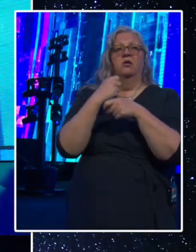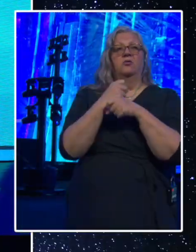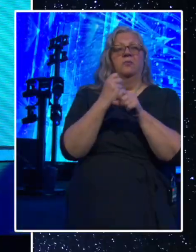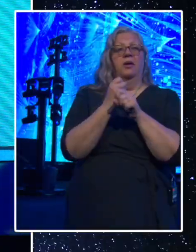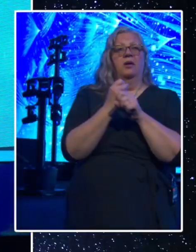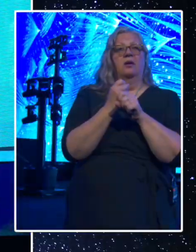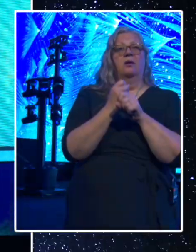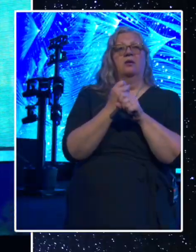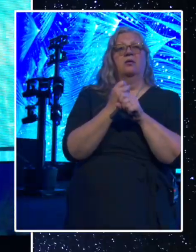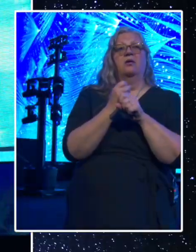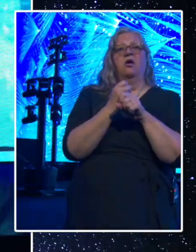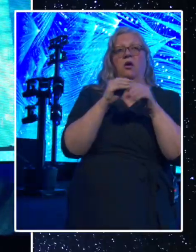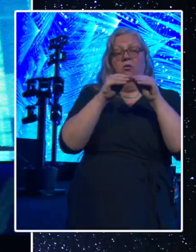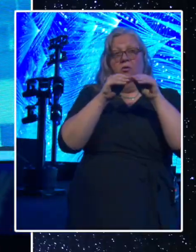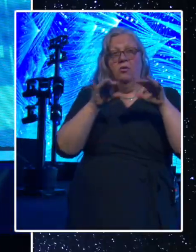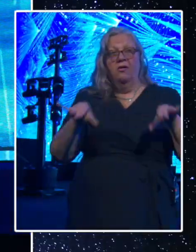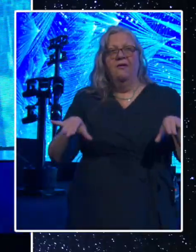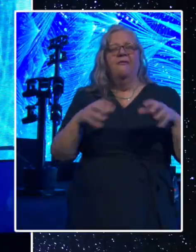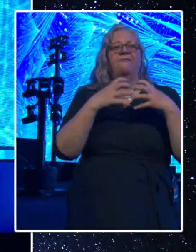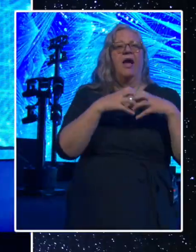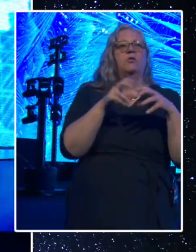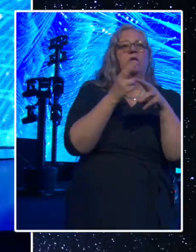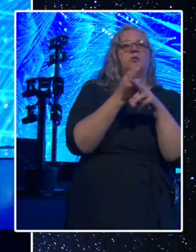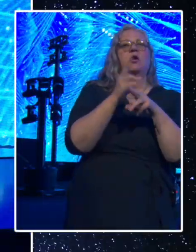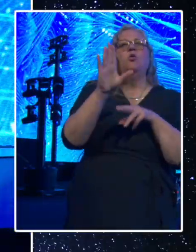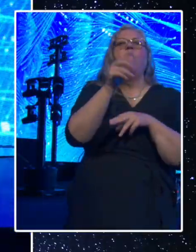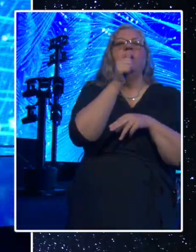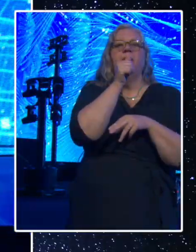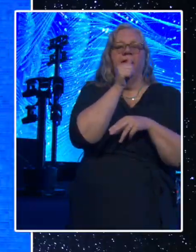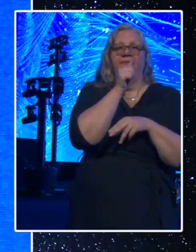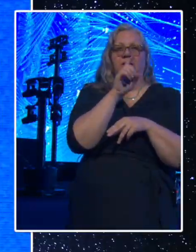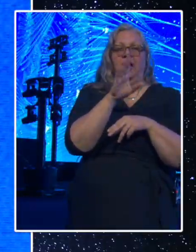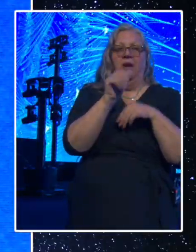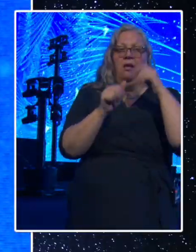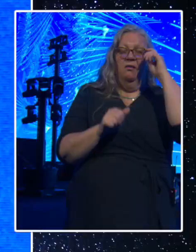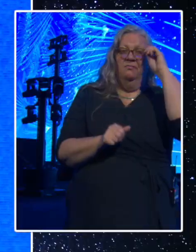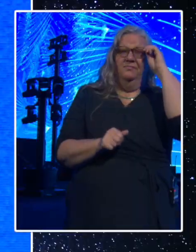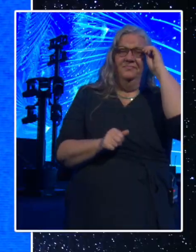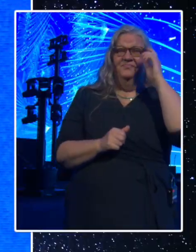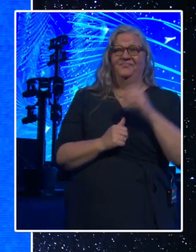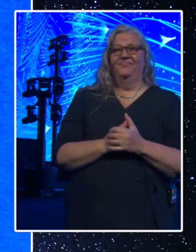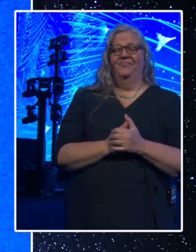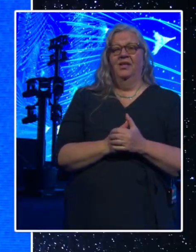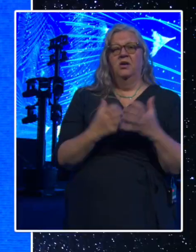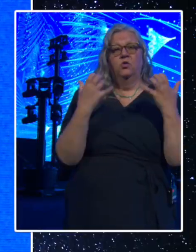to deploying a production-ready AI factory using your private data.